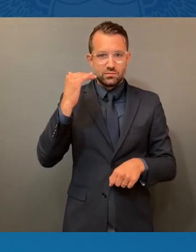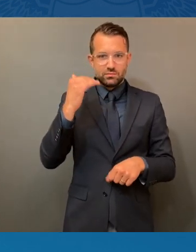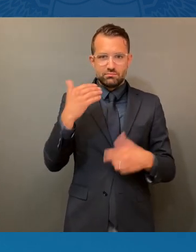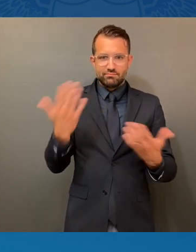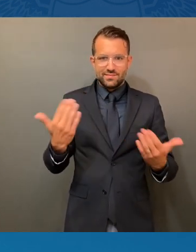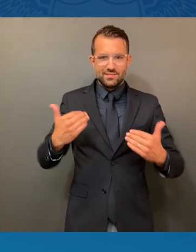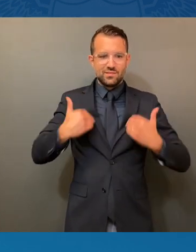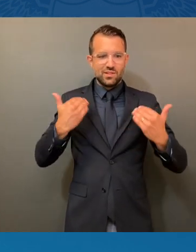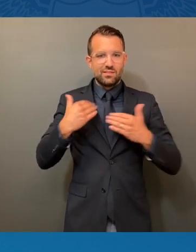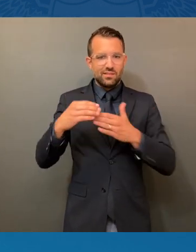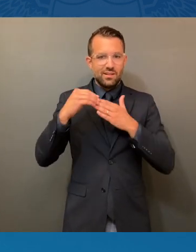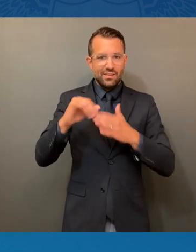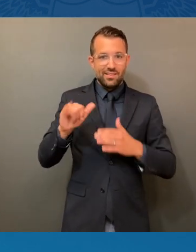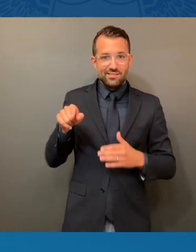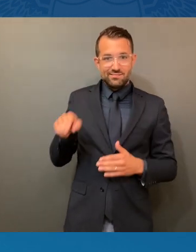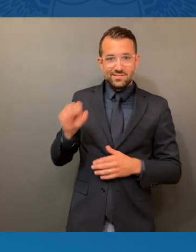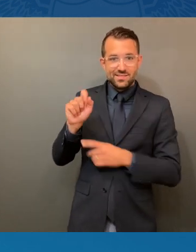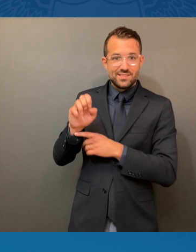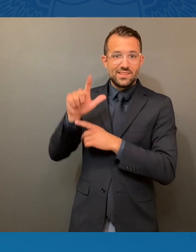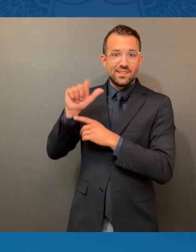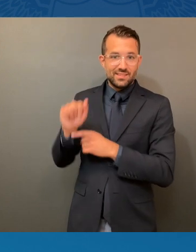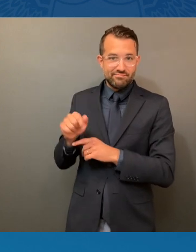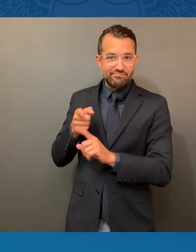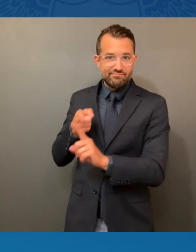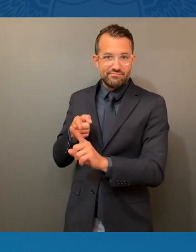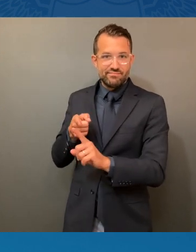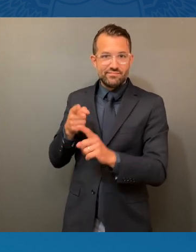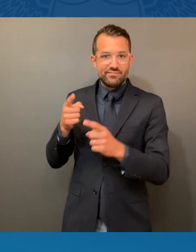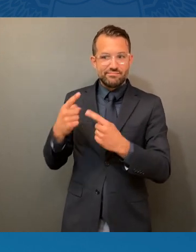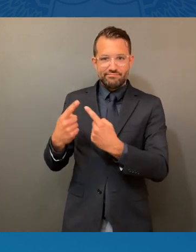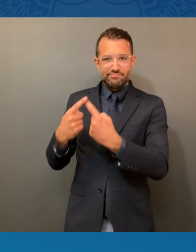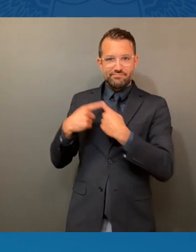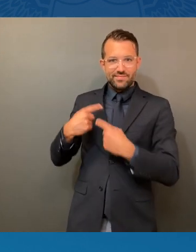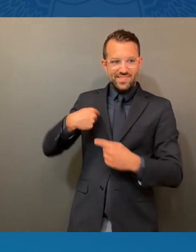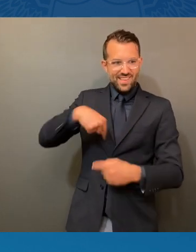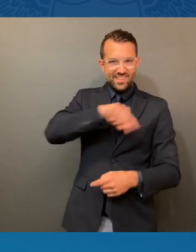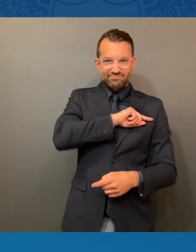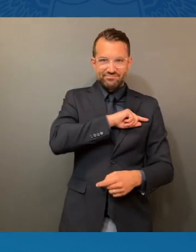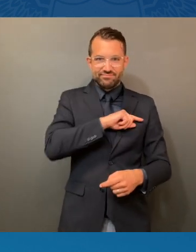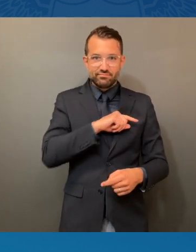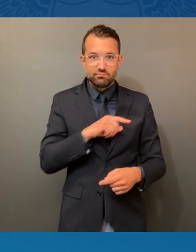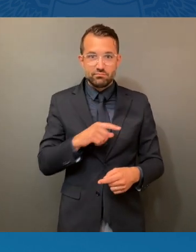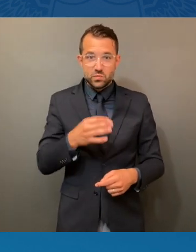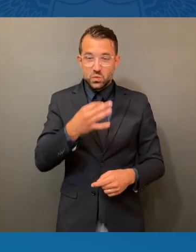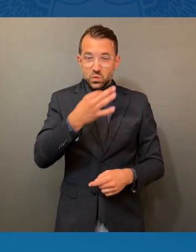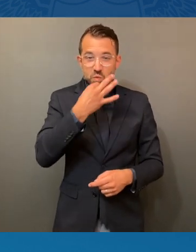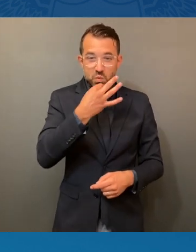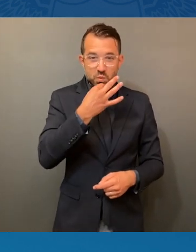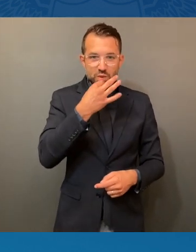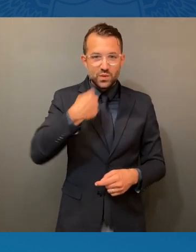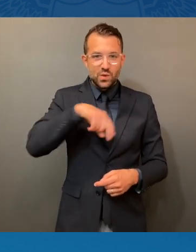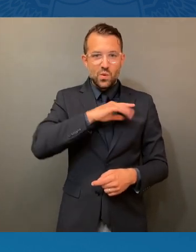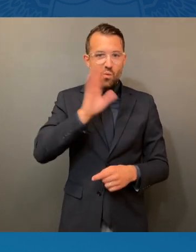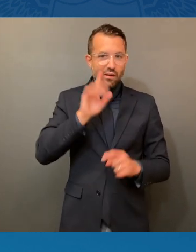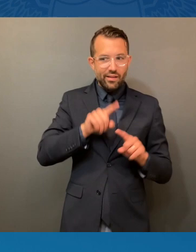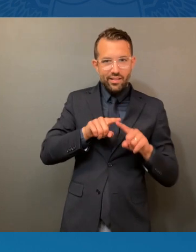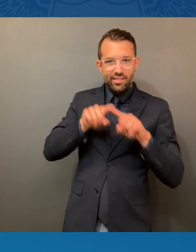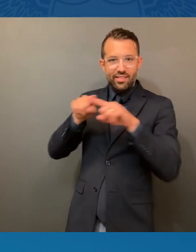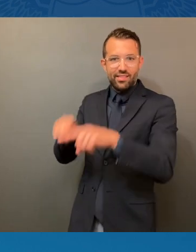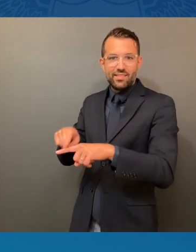are counting on us. And soon, we will count on them. May God bless you. And God bless America.